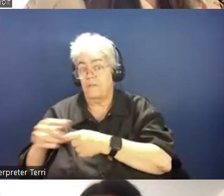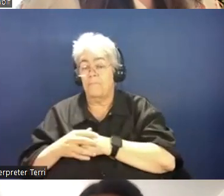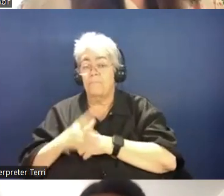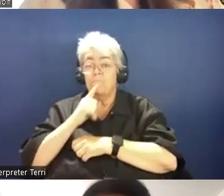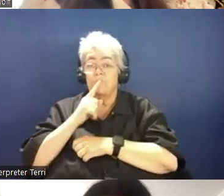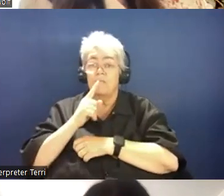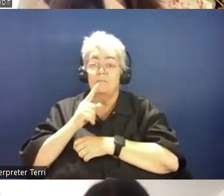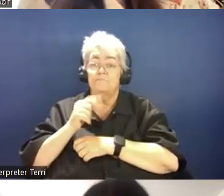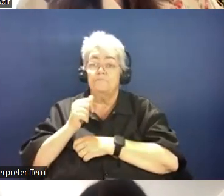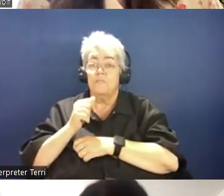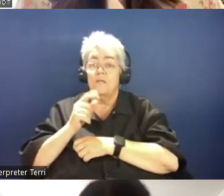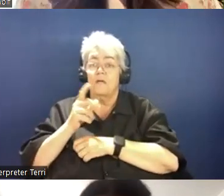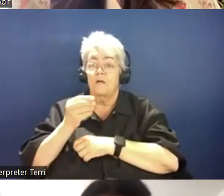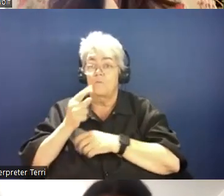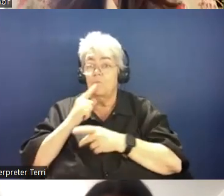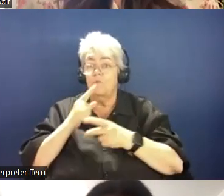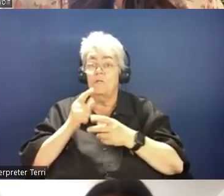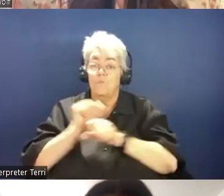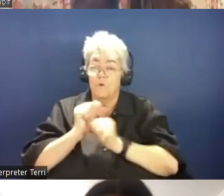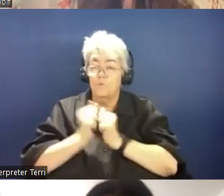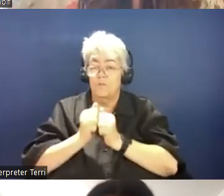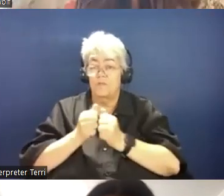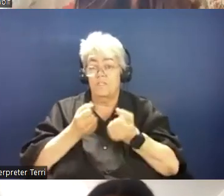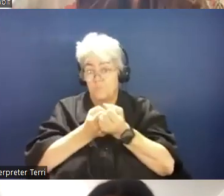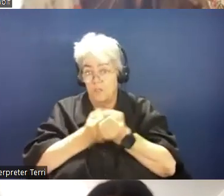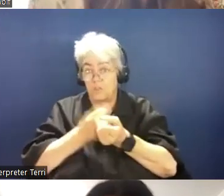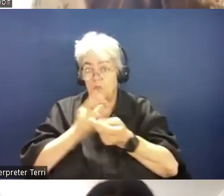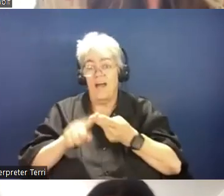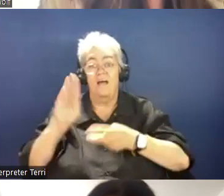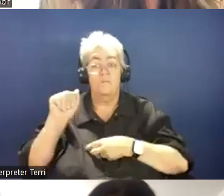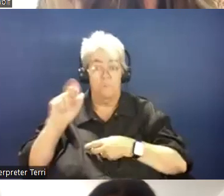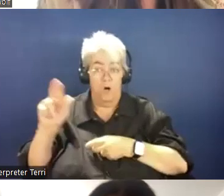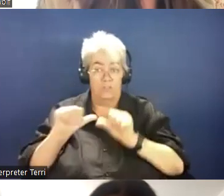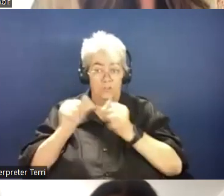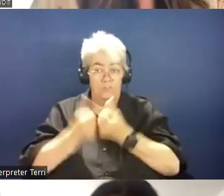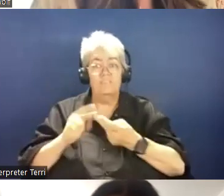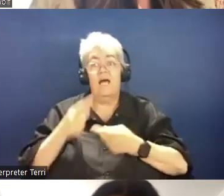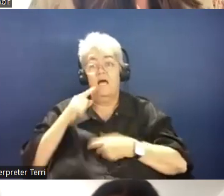as well as the Bar Association, and One Colorado who had very similar concerns.